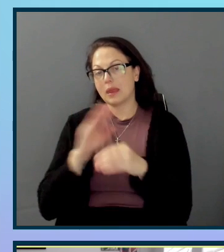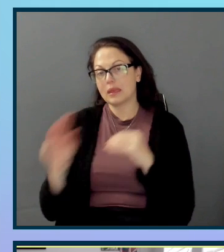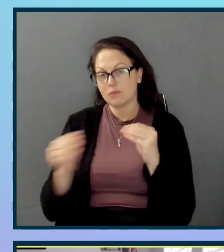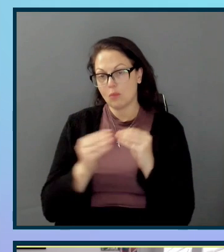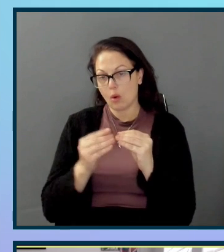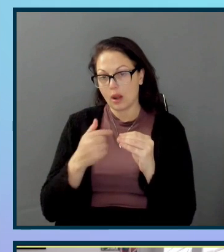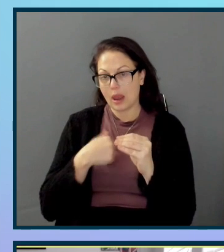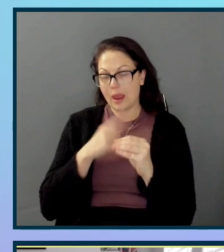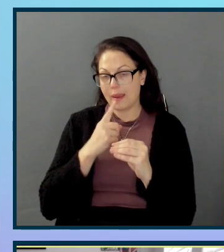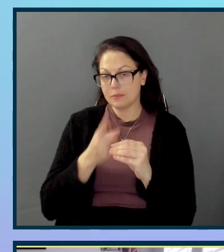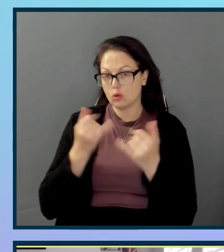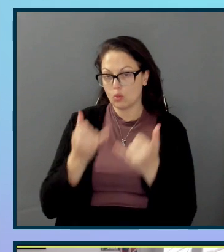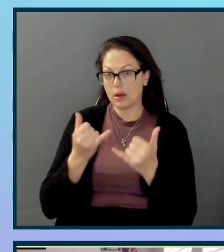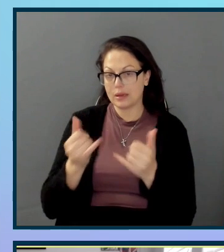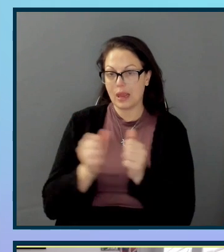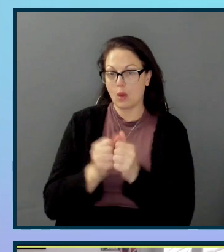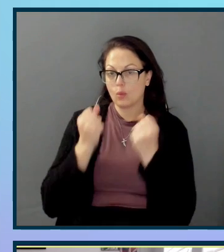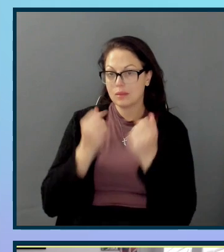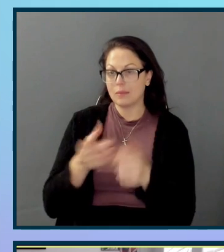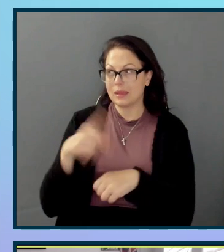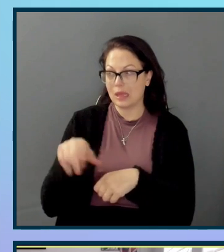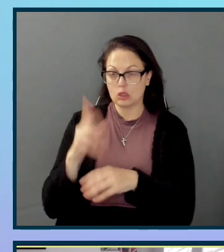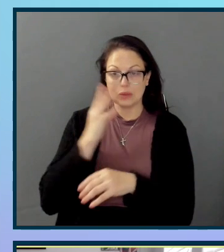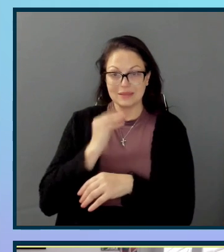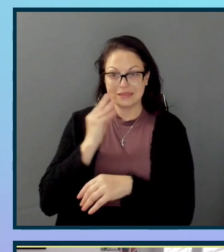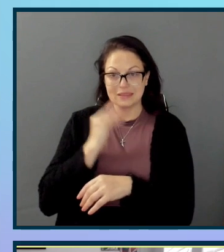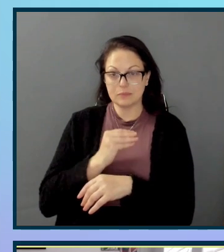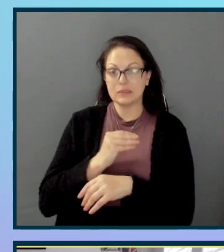many of you are probably thinking of many that you experience in your own daily lives on a regular basis.